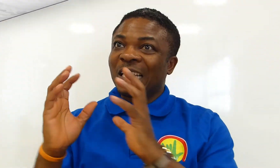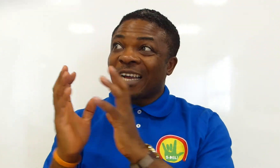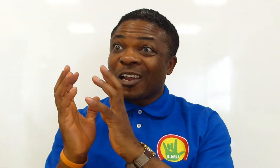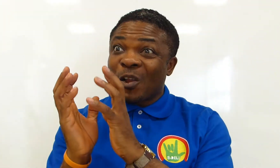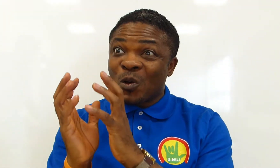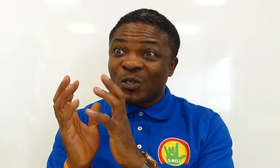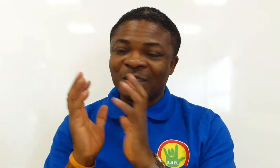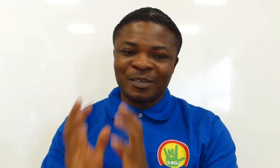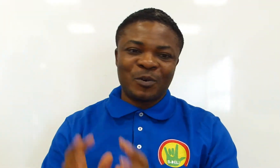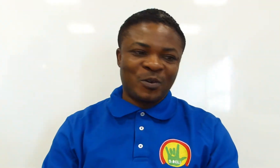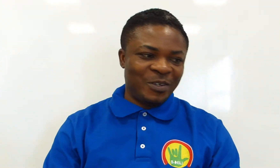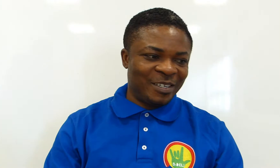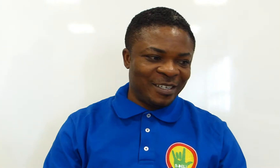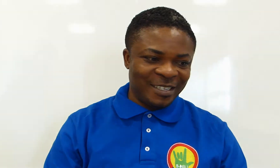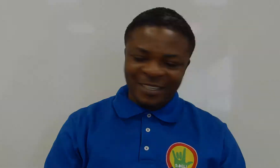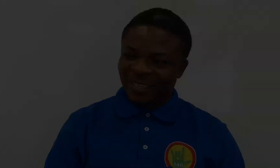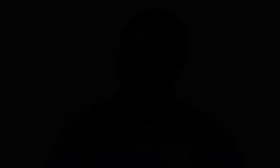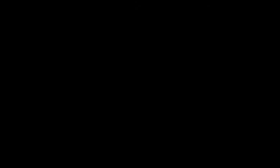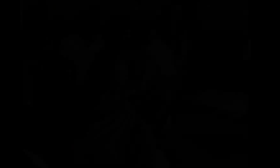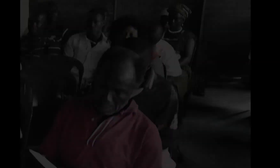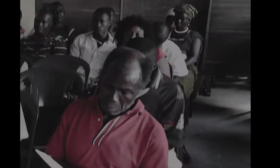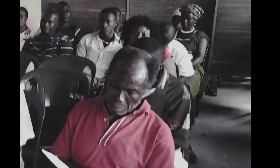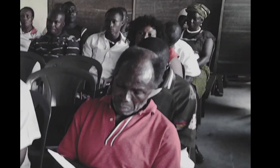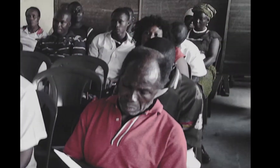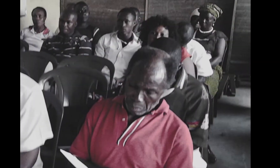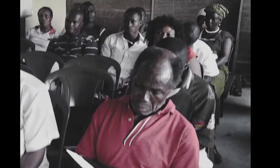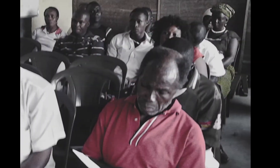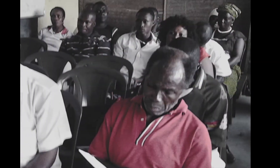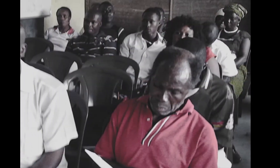you know to when a person has some form of disability.